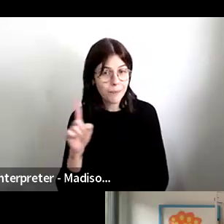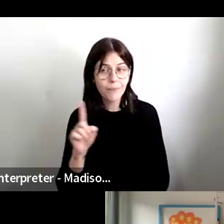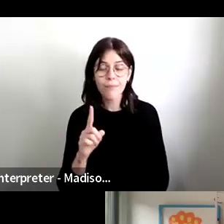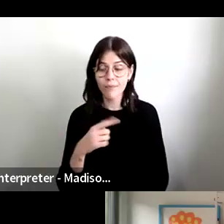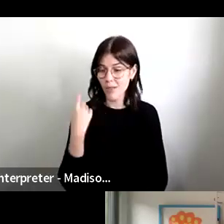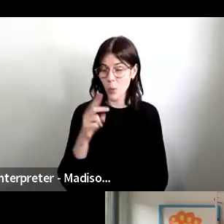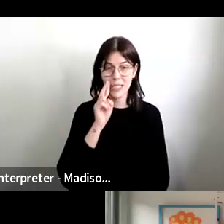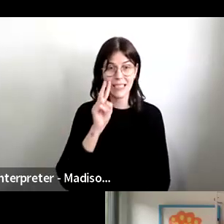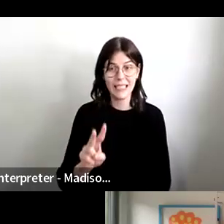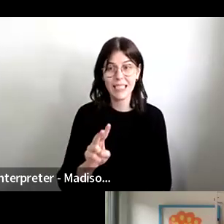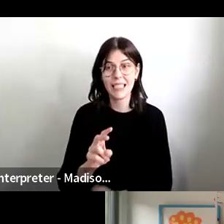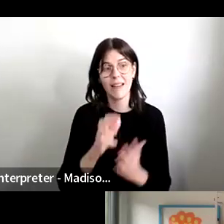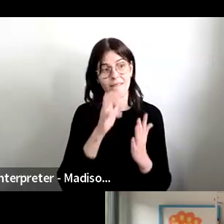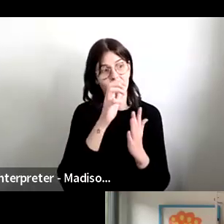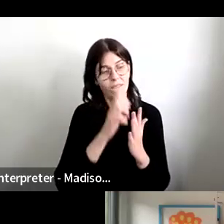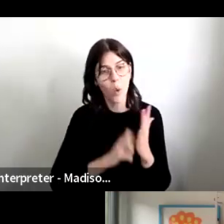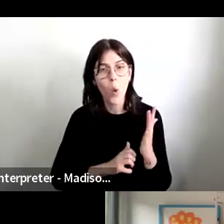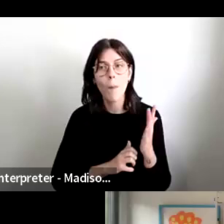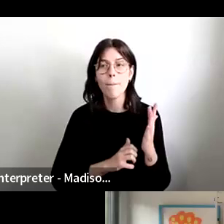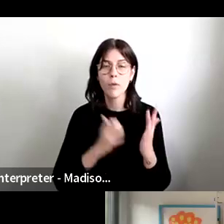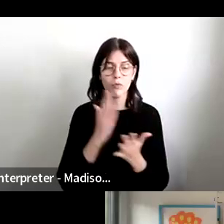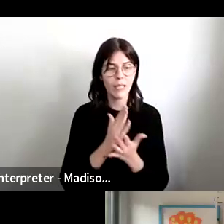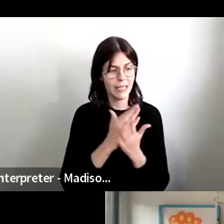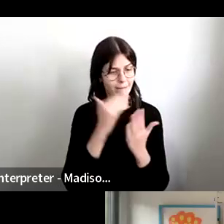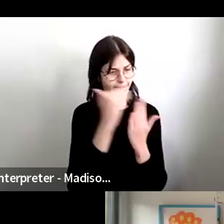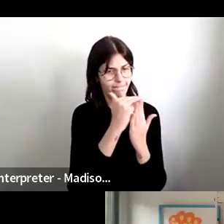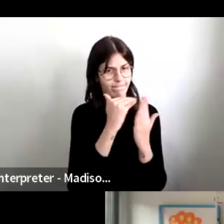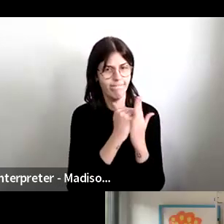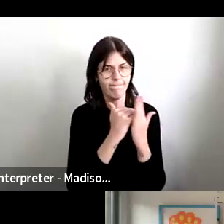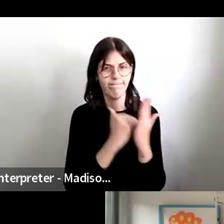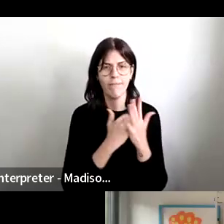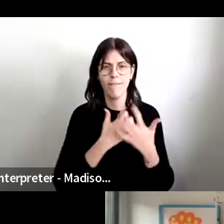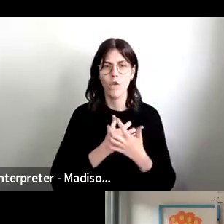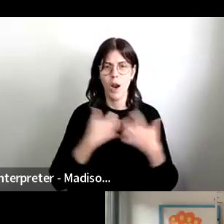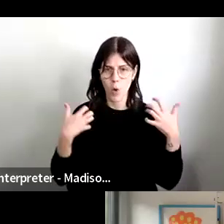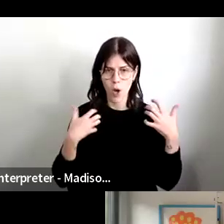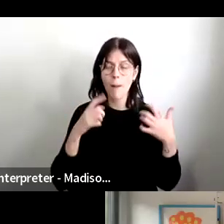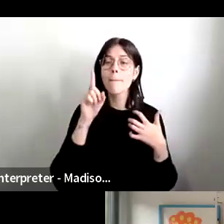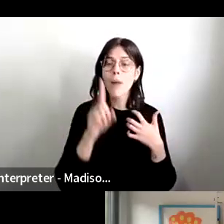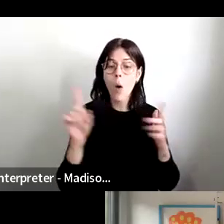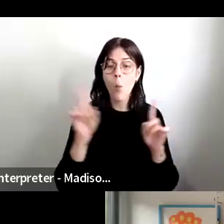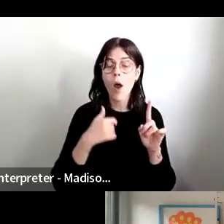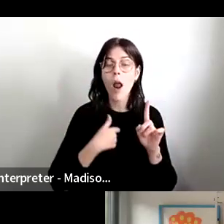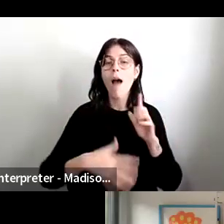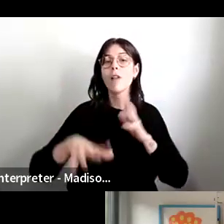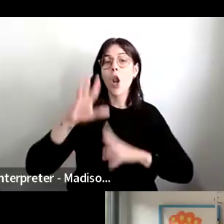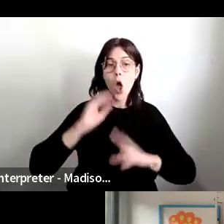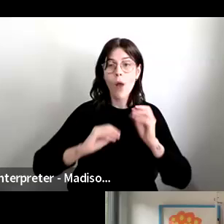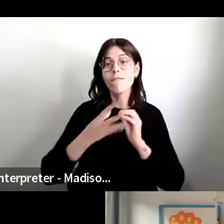forms as being really rigid frameworks, but what I've learned by reading all these applications,